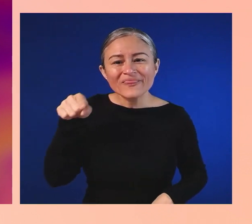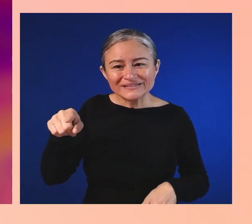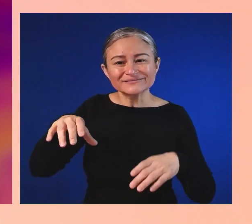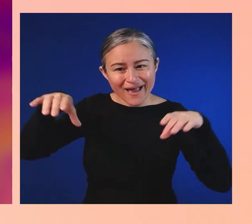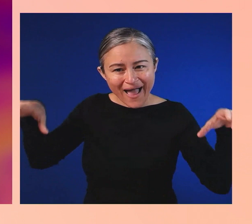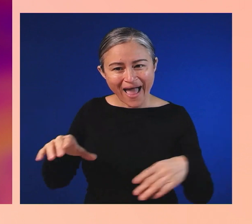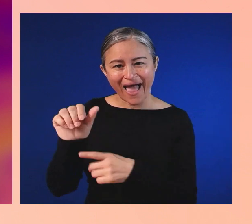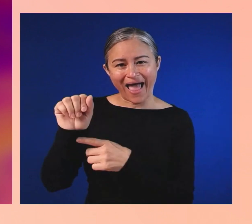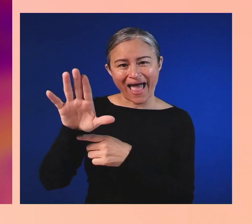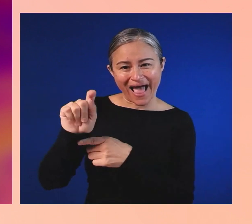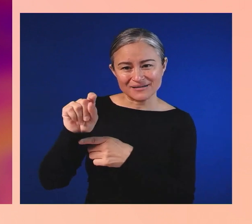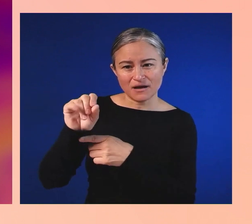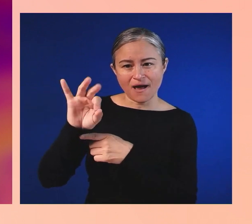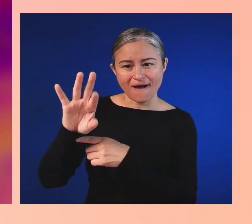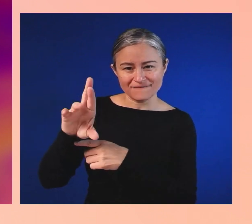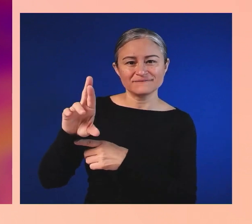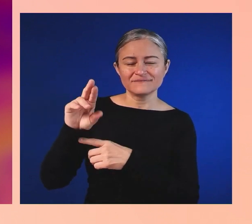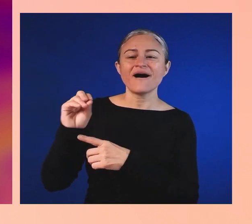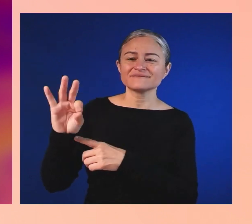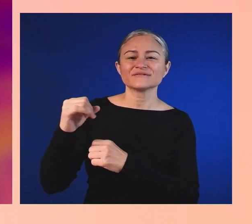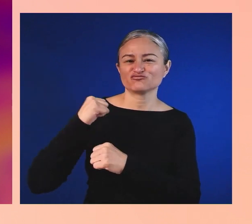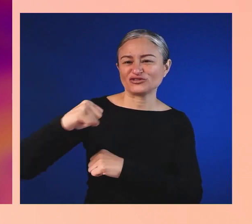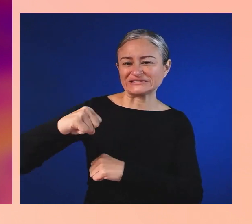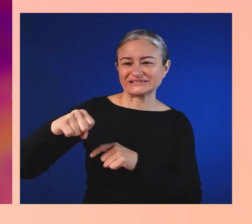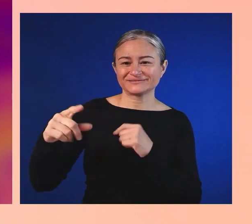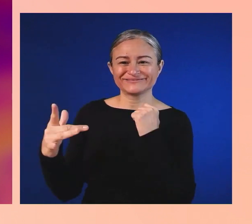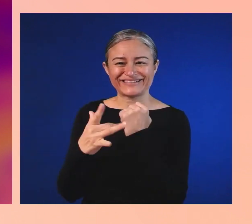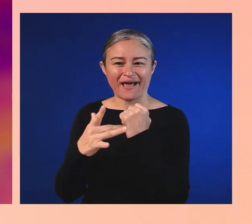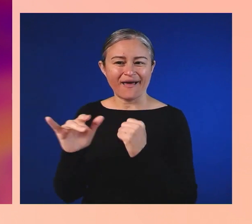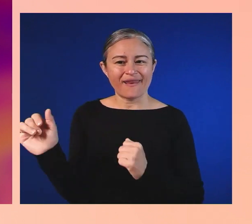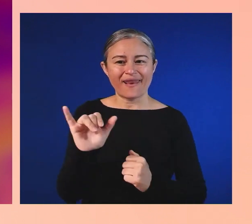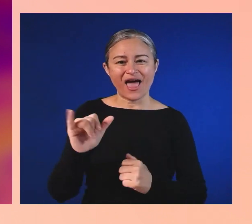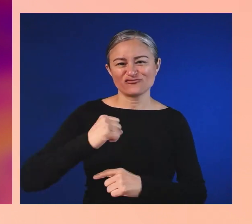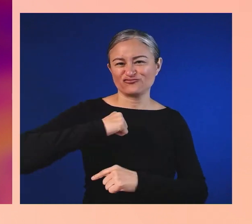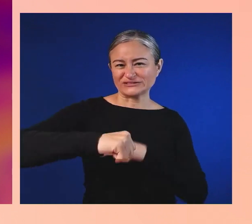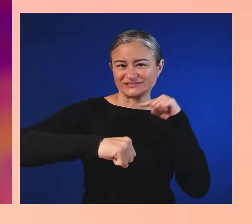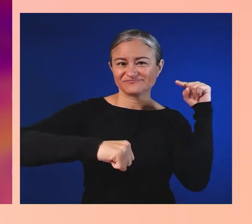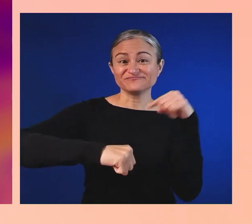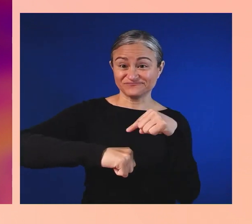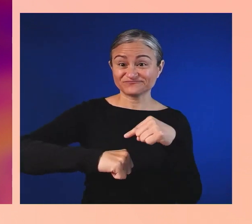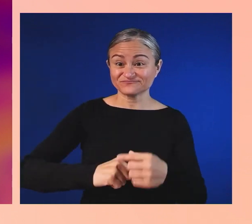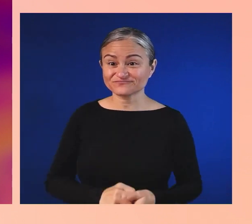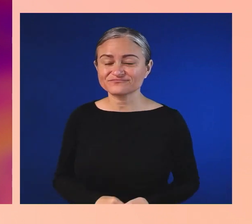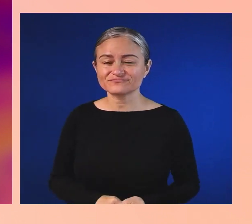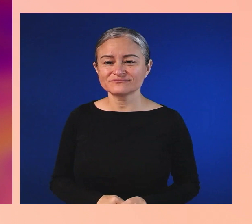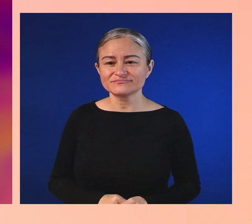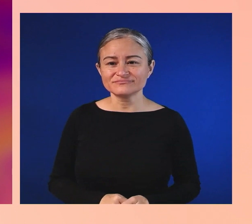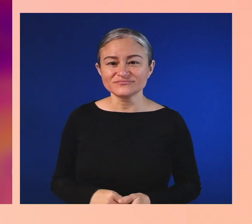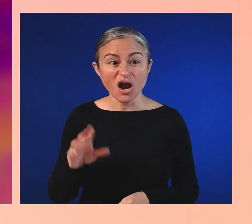I need that into a t-shirt. Please make it because that line.